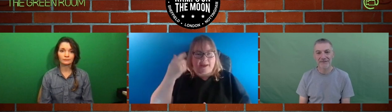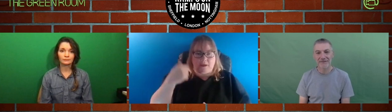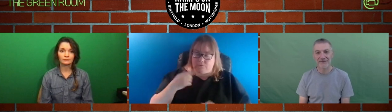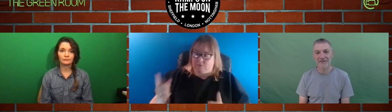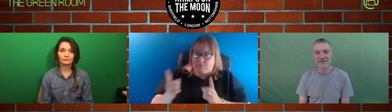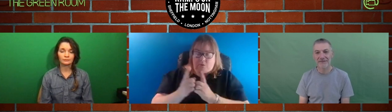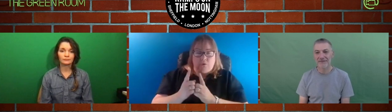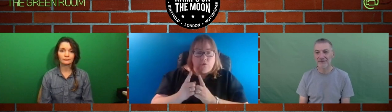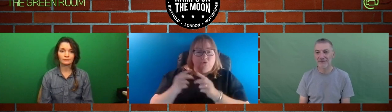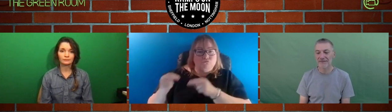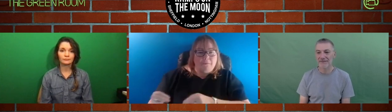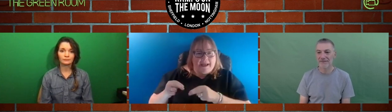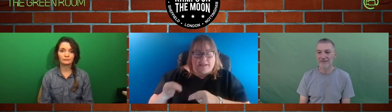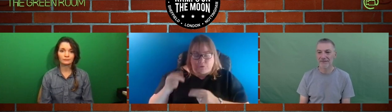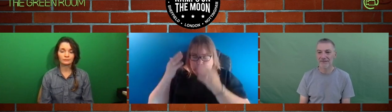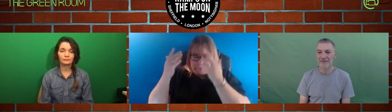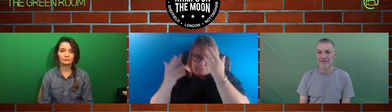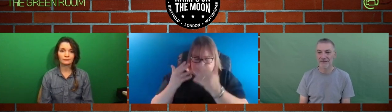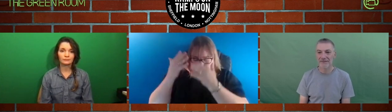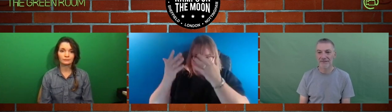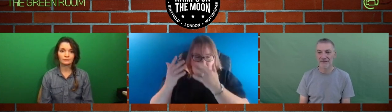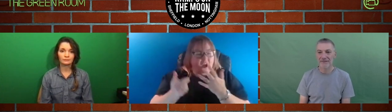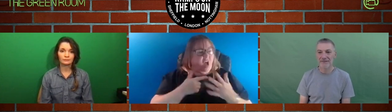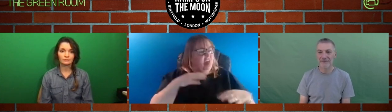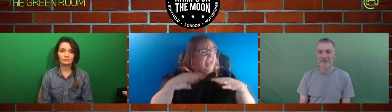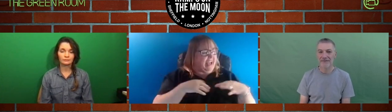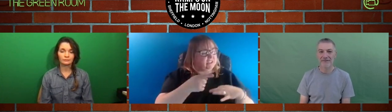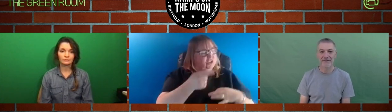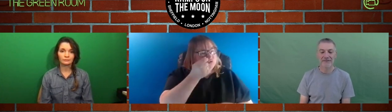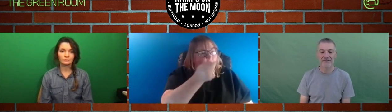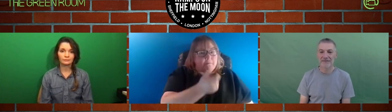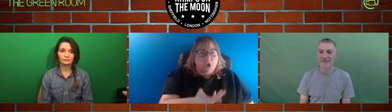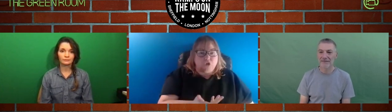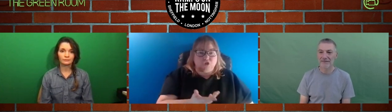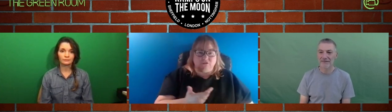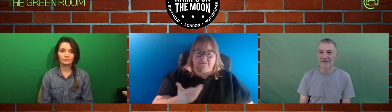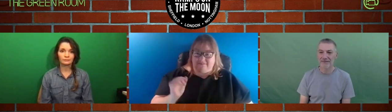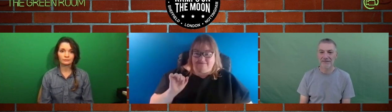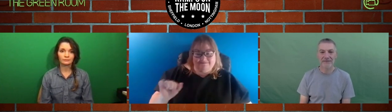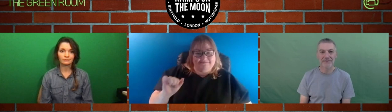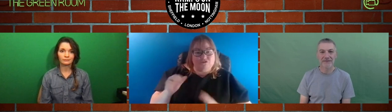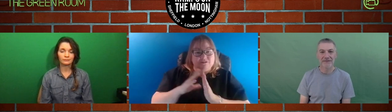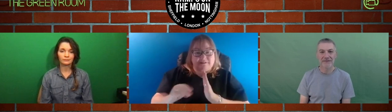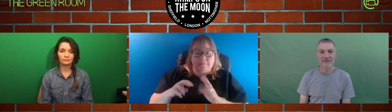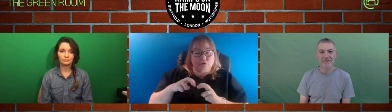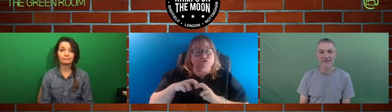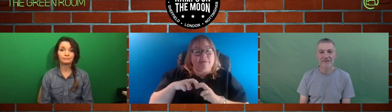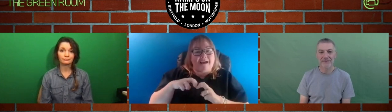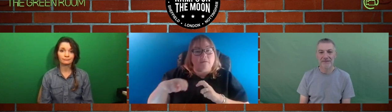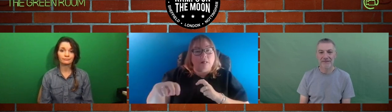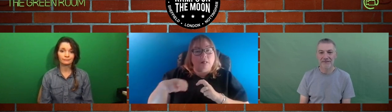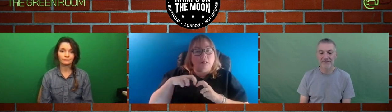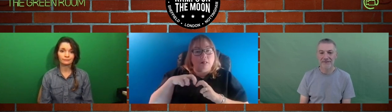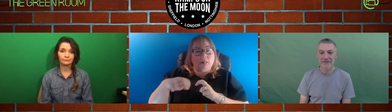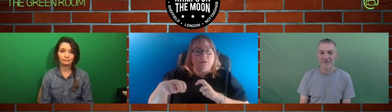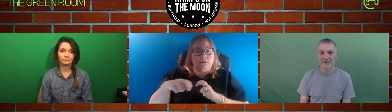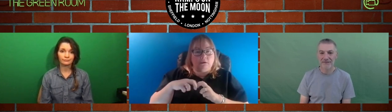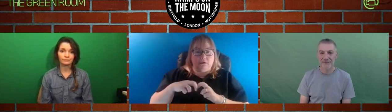than some other actors just because things like travel is a big thing that you have to think about Rebekah, isn't it? How you get somewhere? Who picks you up?